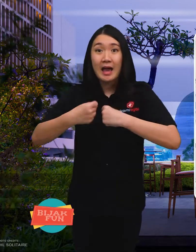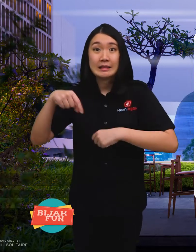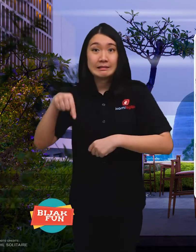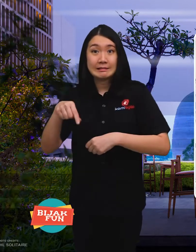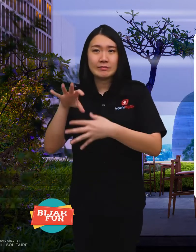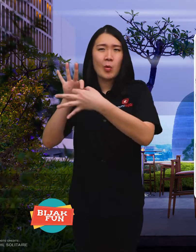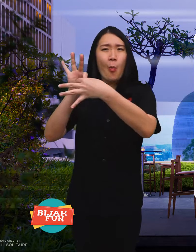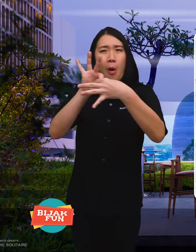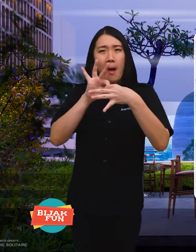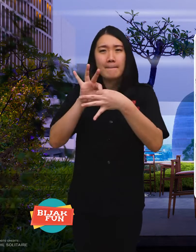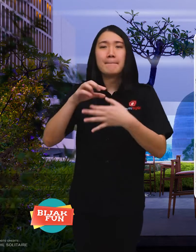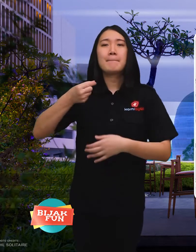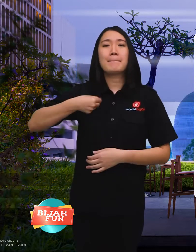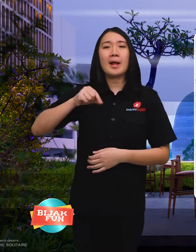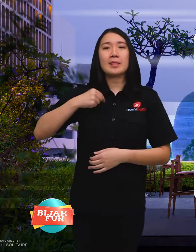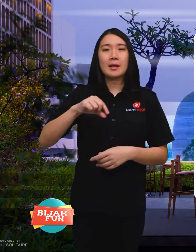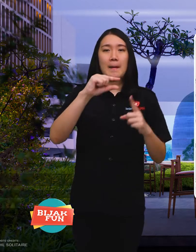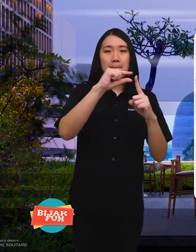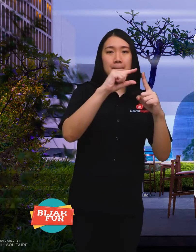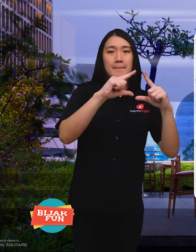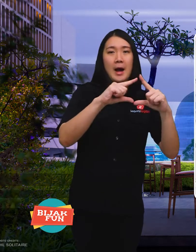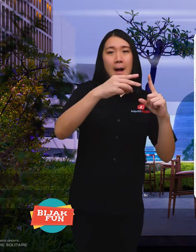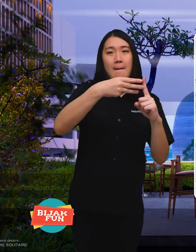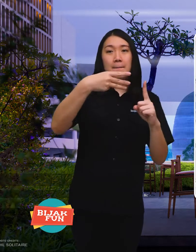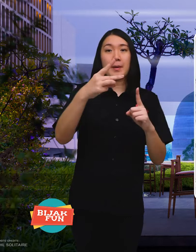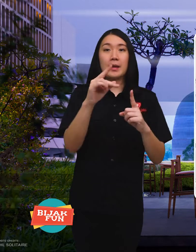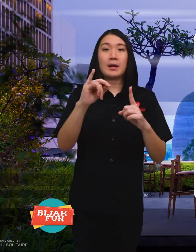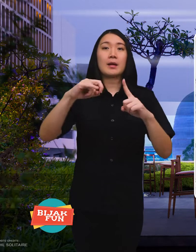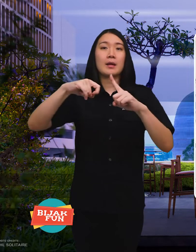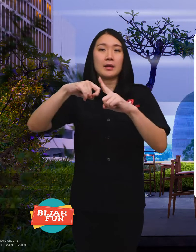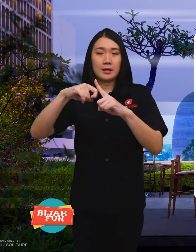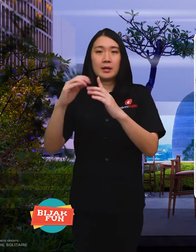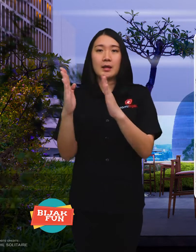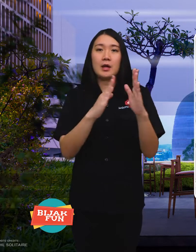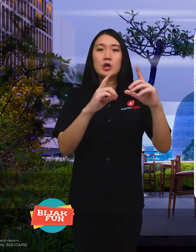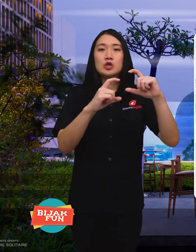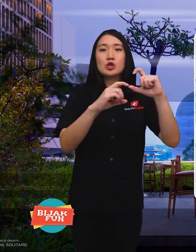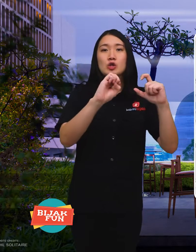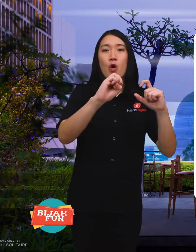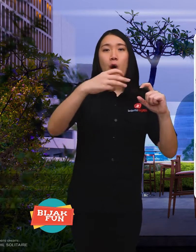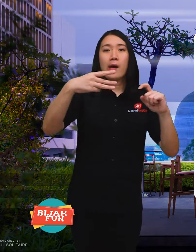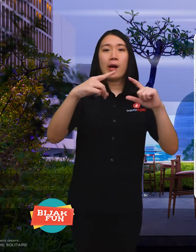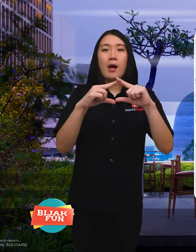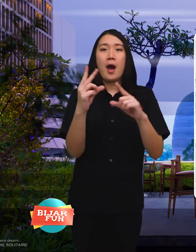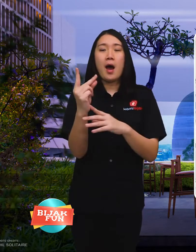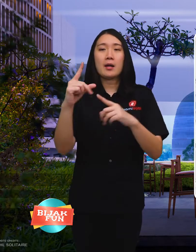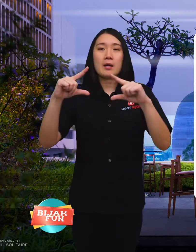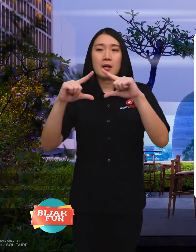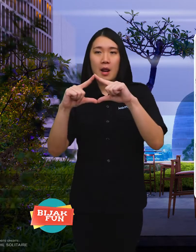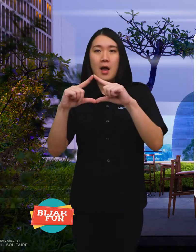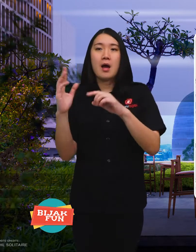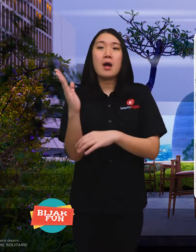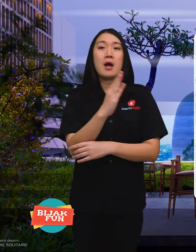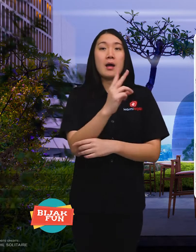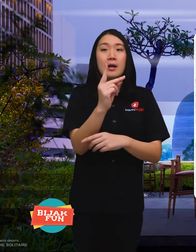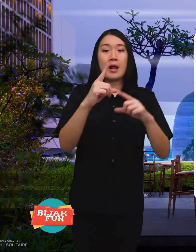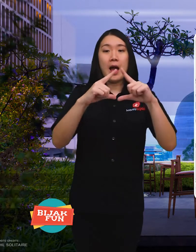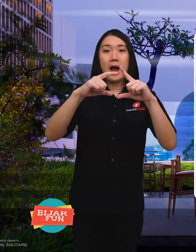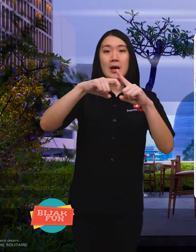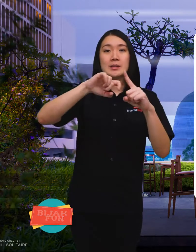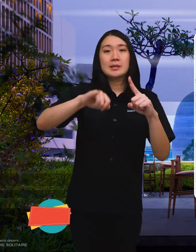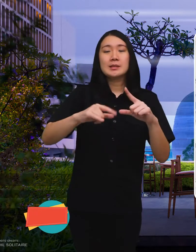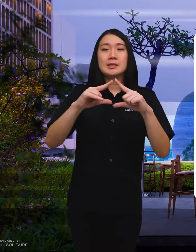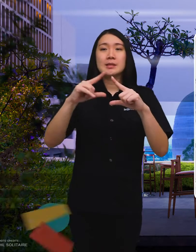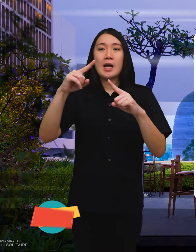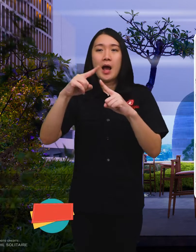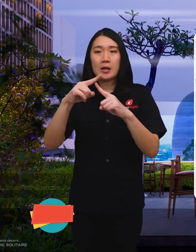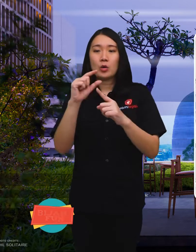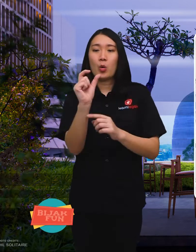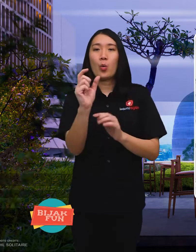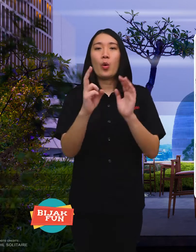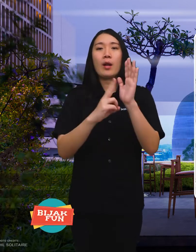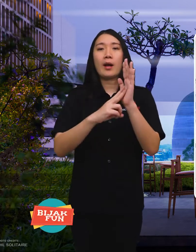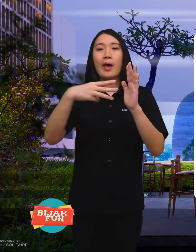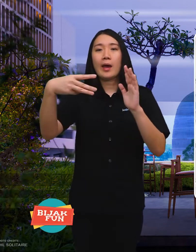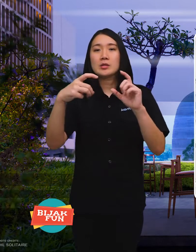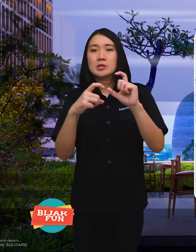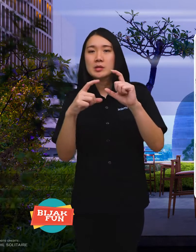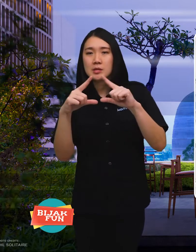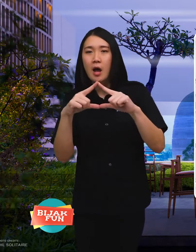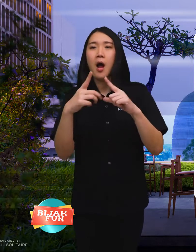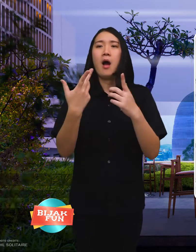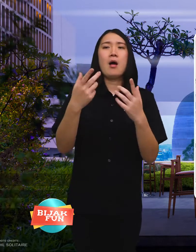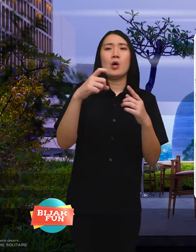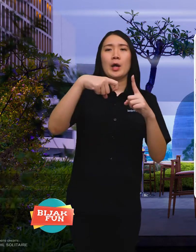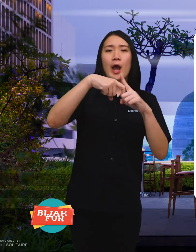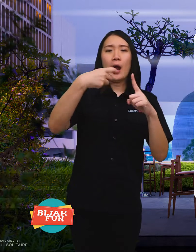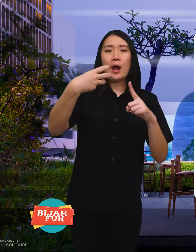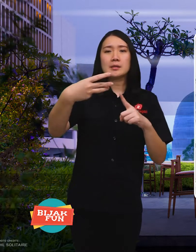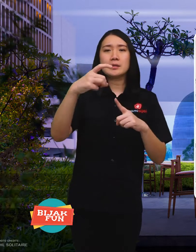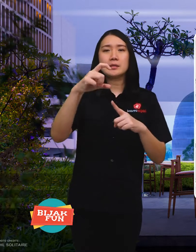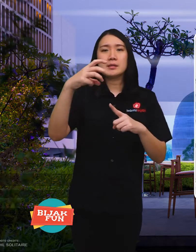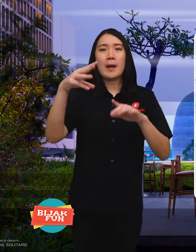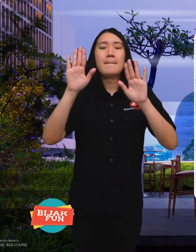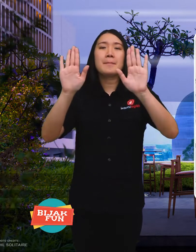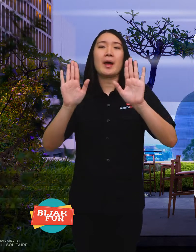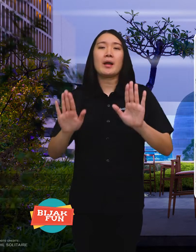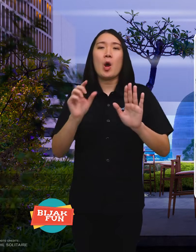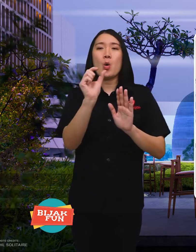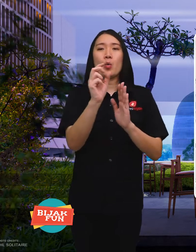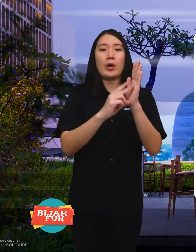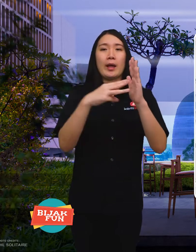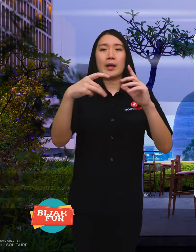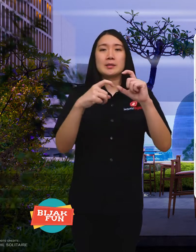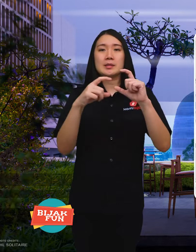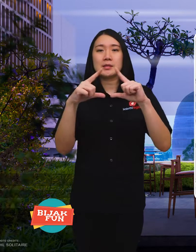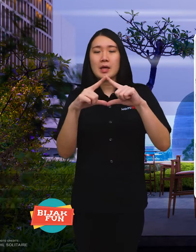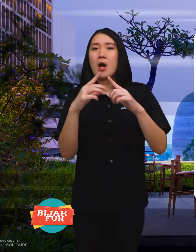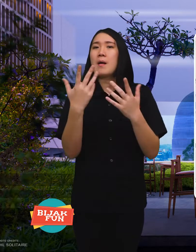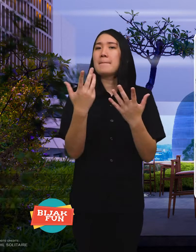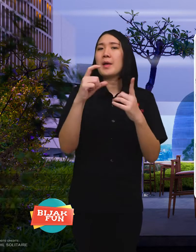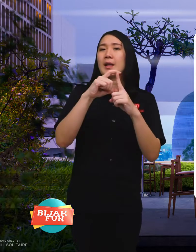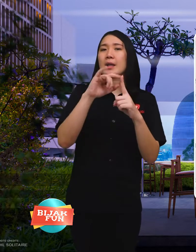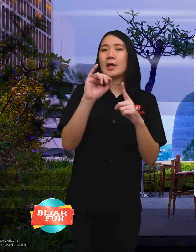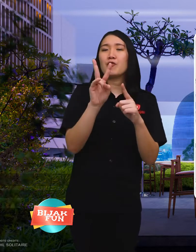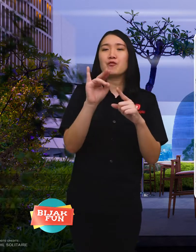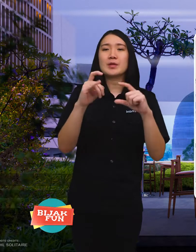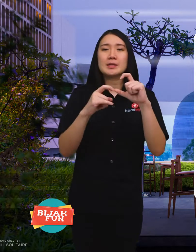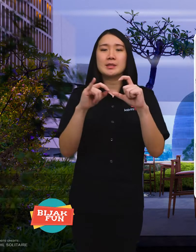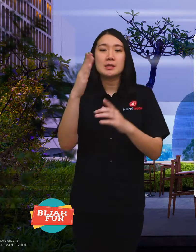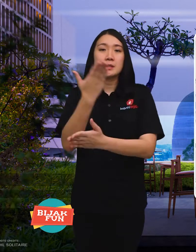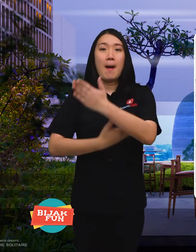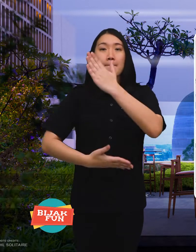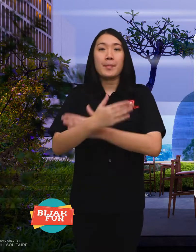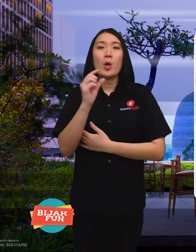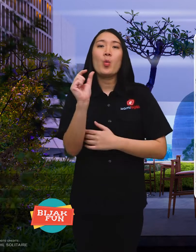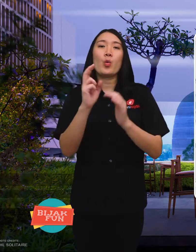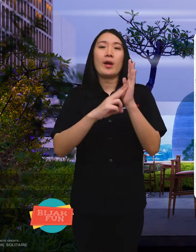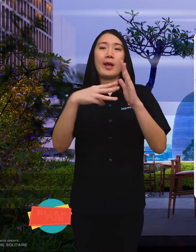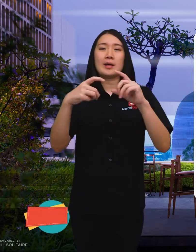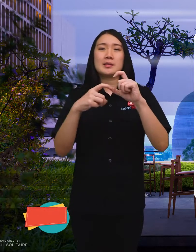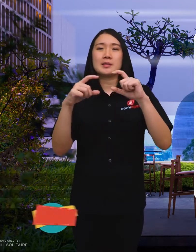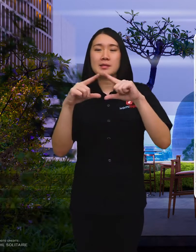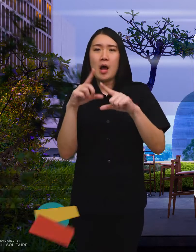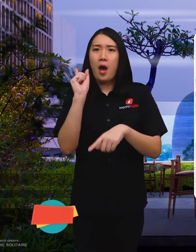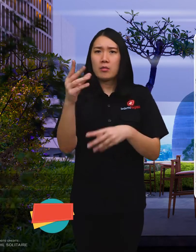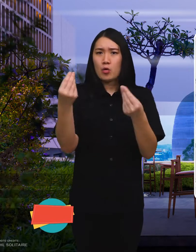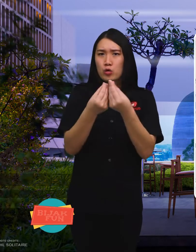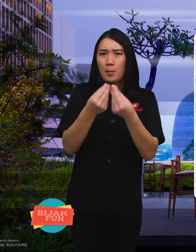This activity is in collaboration with the Minister of Manufacturing Soeara People, Unesa, Kece Media Unesa, Difabel Unesa Division.